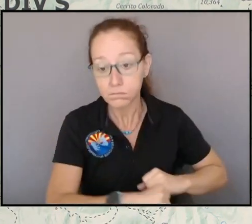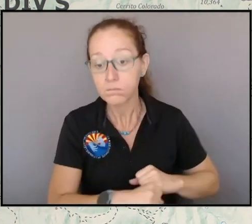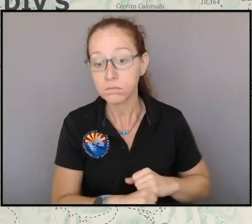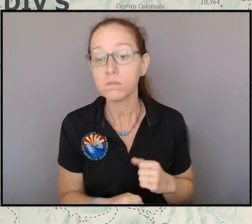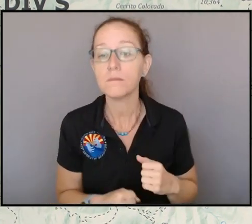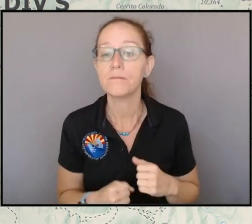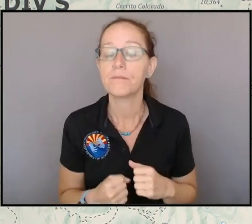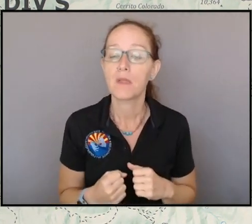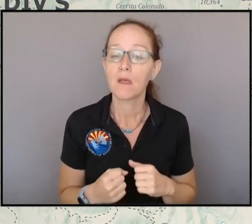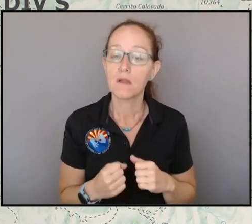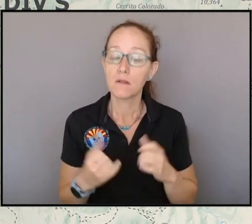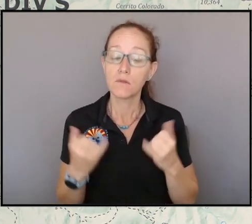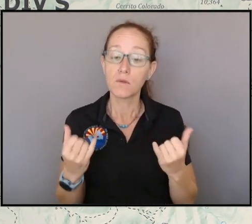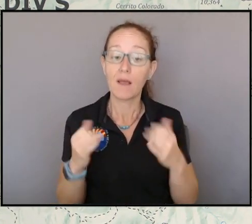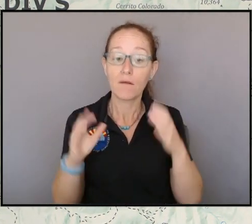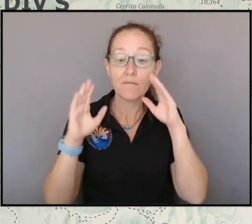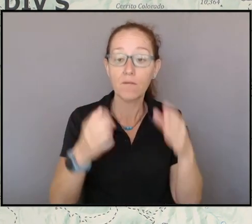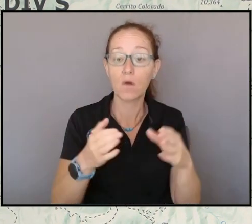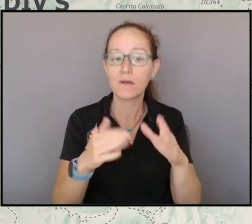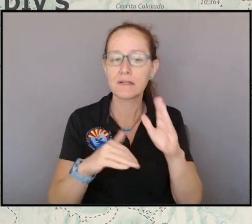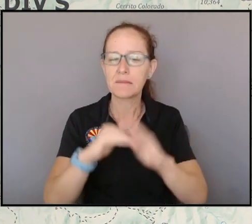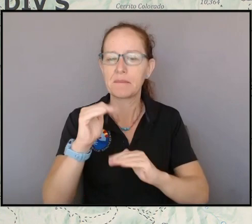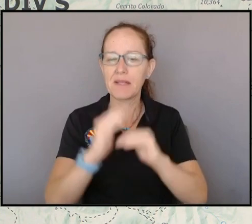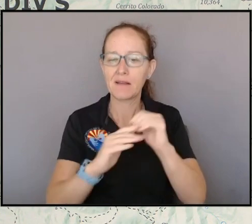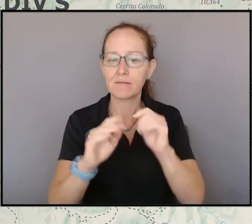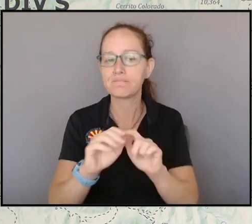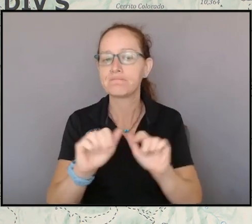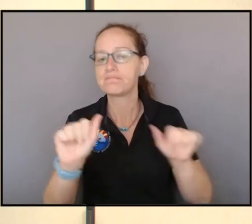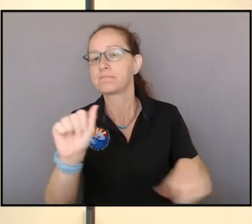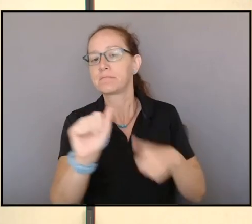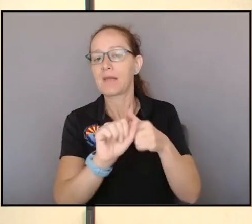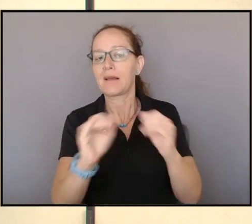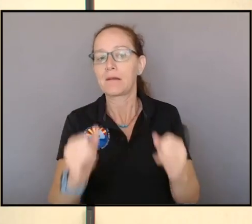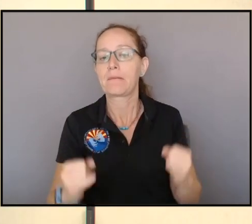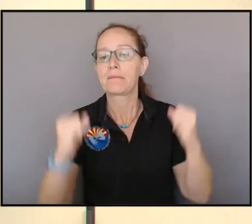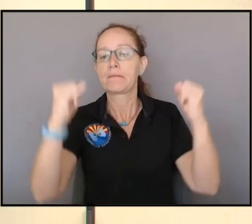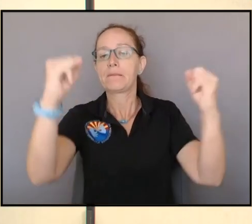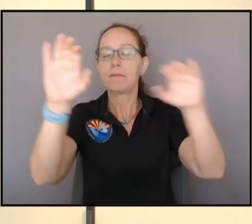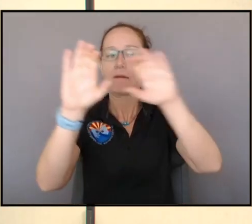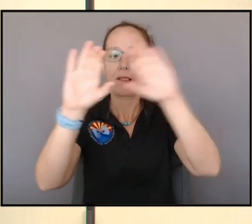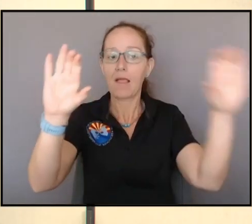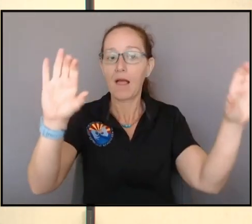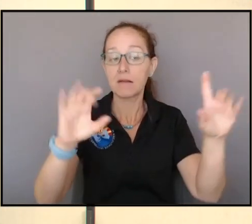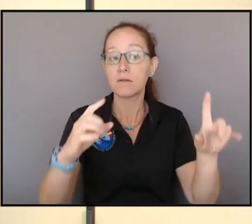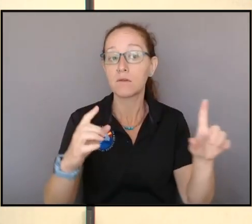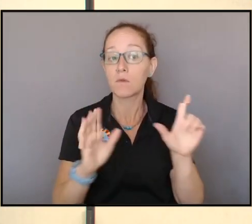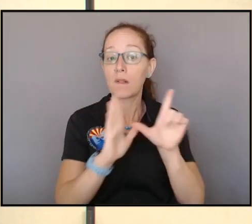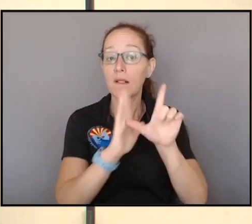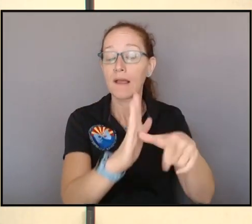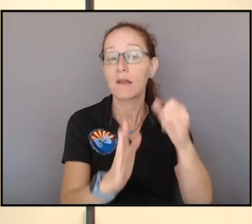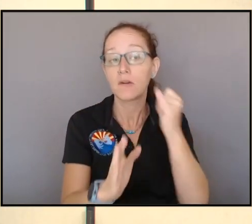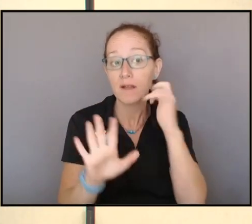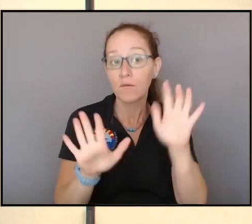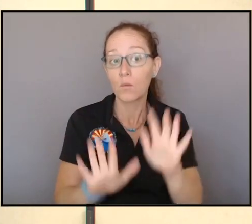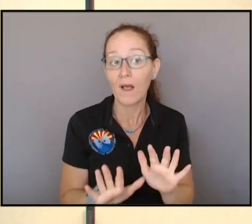lines so that when the weather does become more favorable and if the fire decides it wants to get up and roll, we're going to